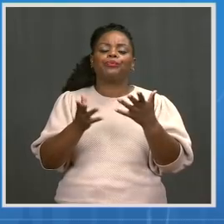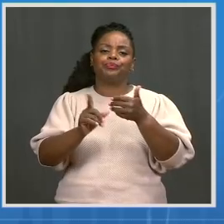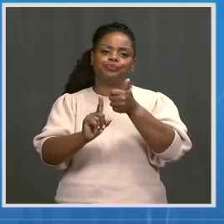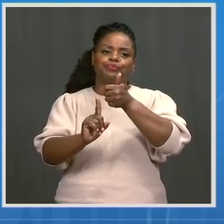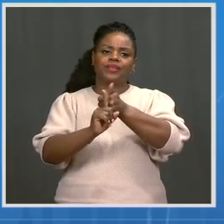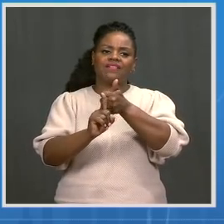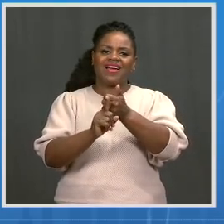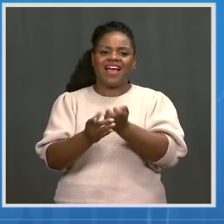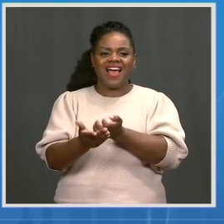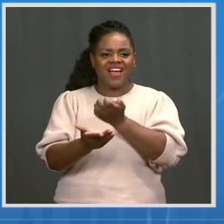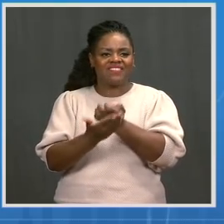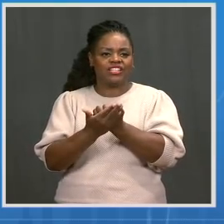Next and last slide.